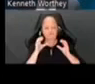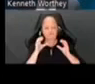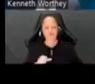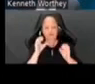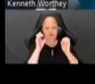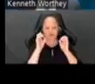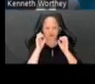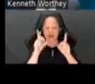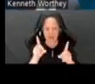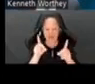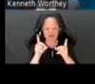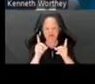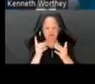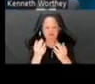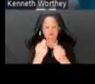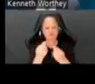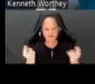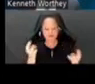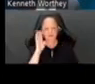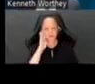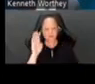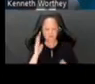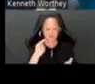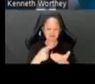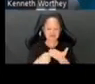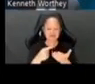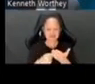which I'll discuss at the end of the broadcast.